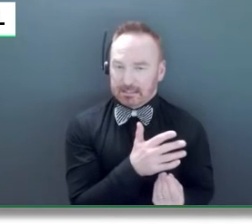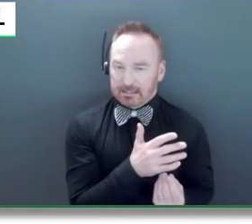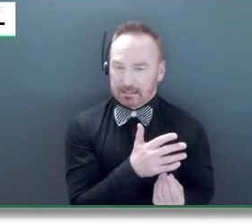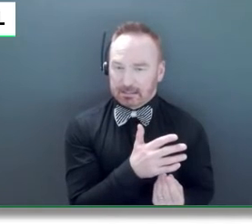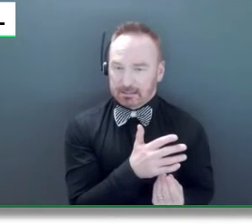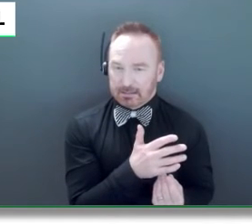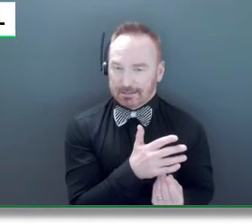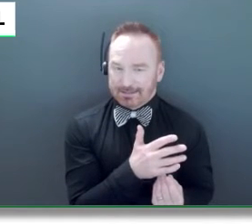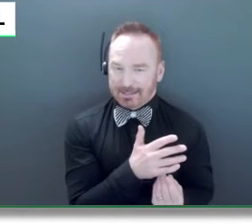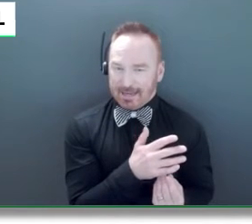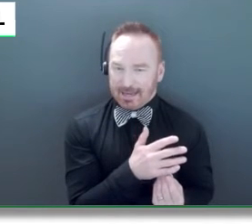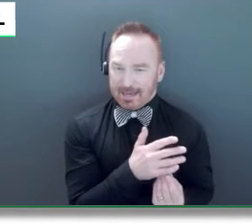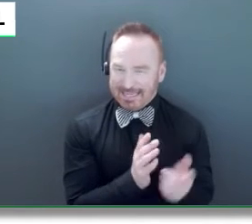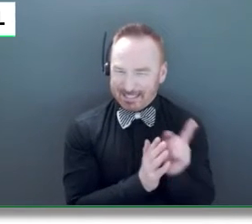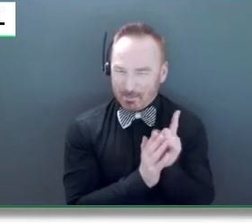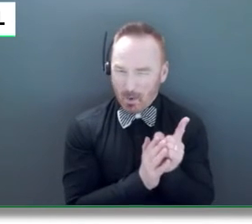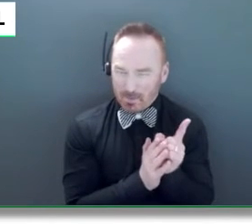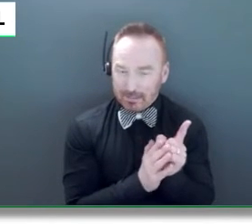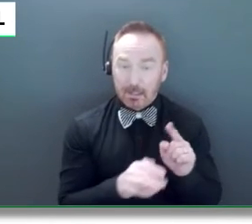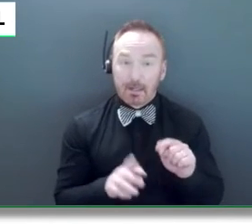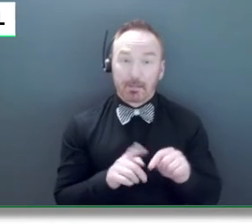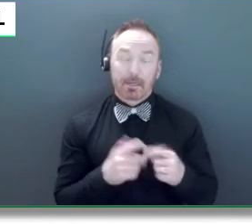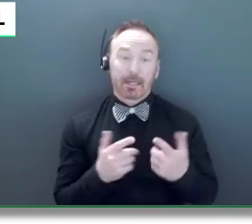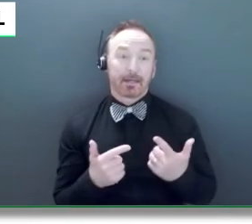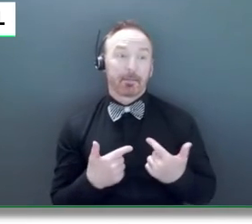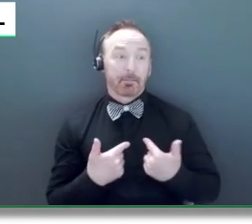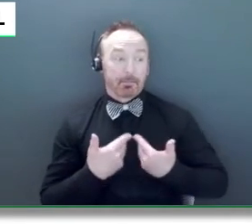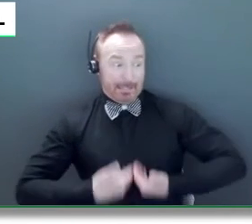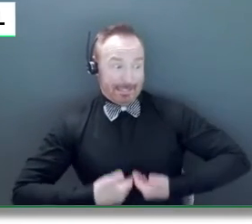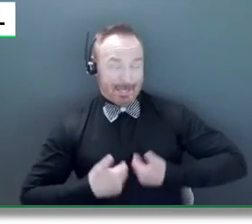the optimist around things um and through my own experience of in the